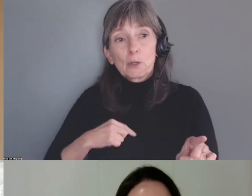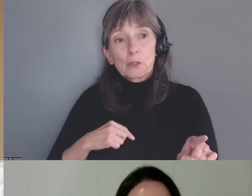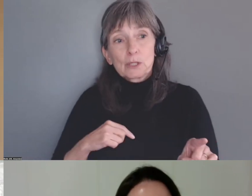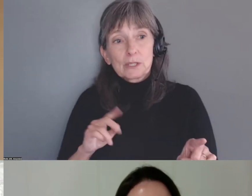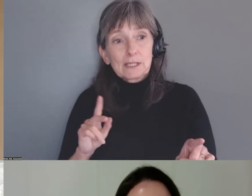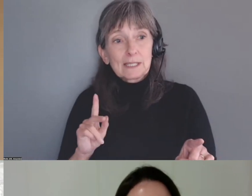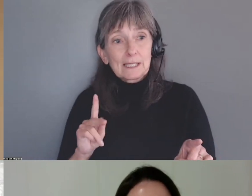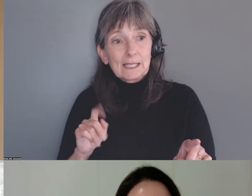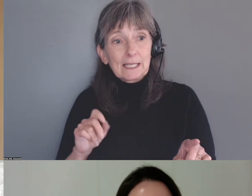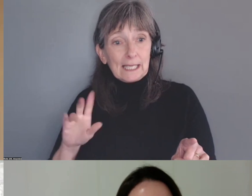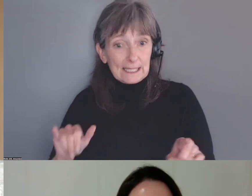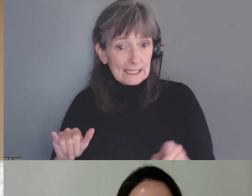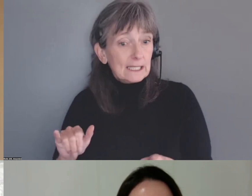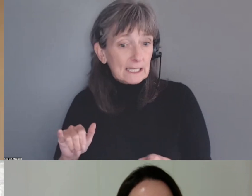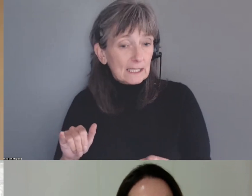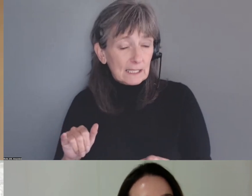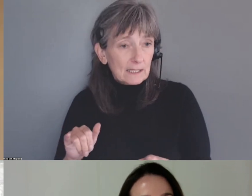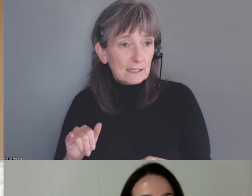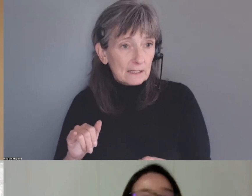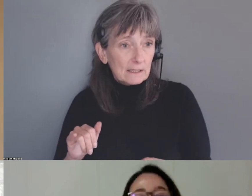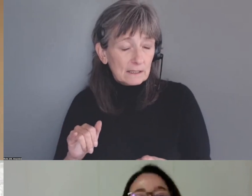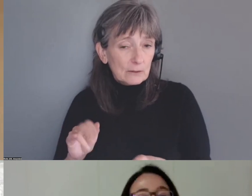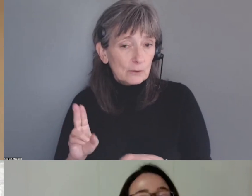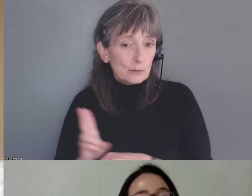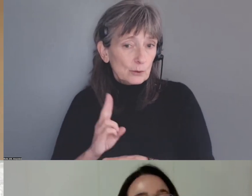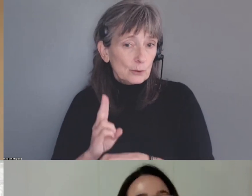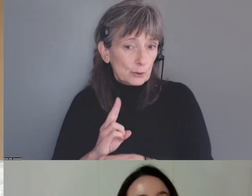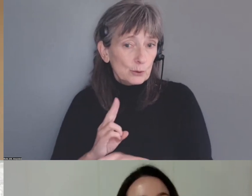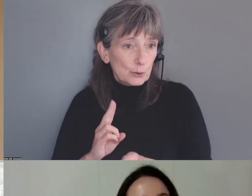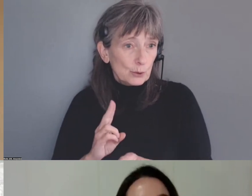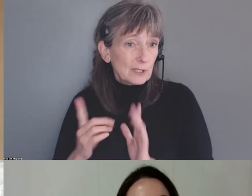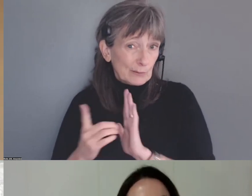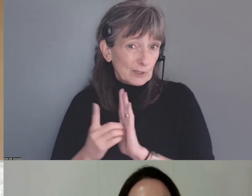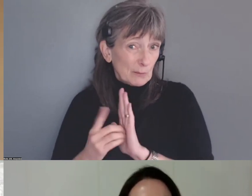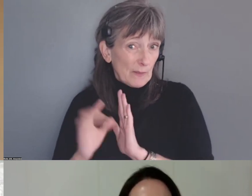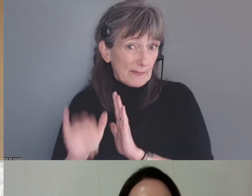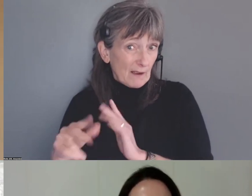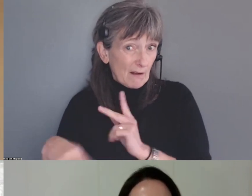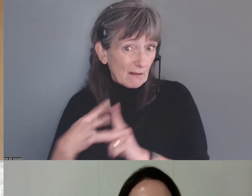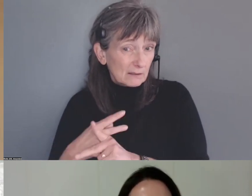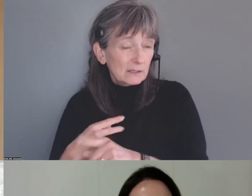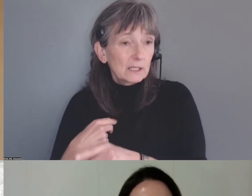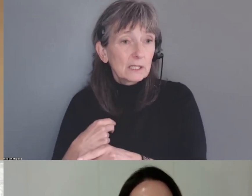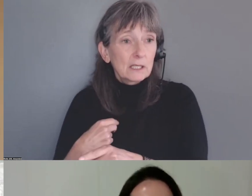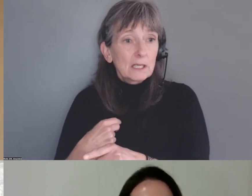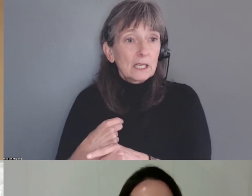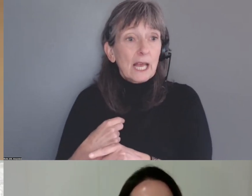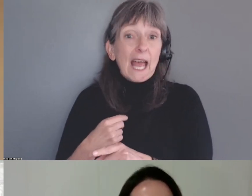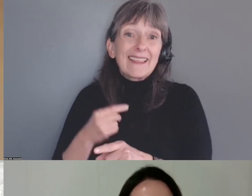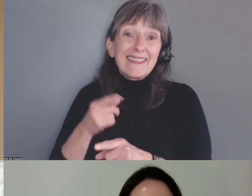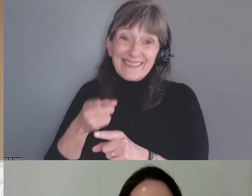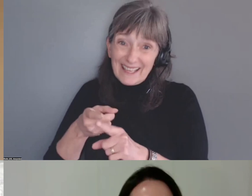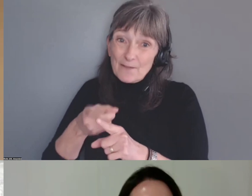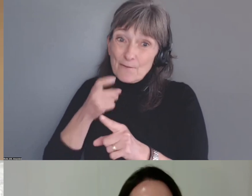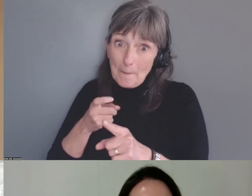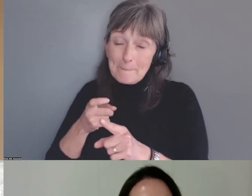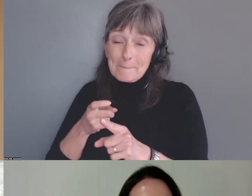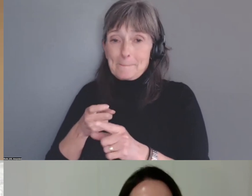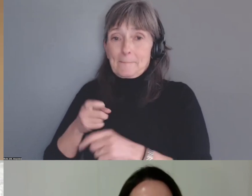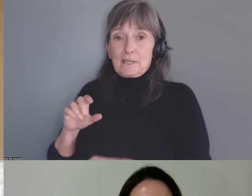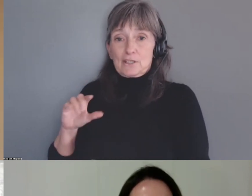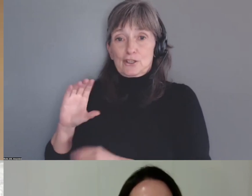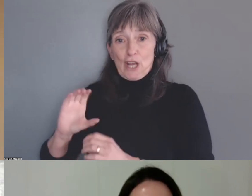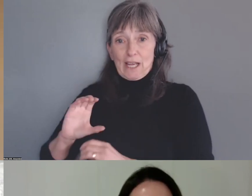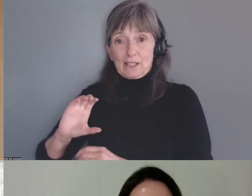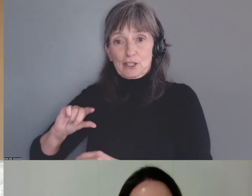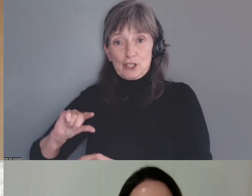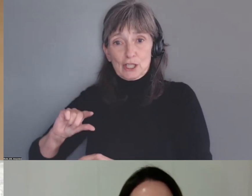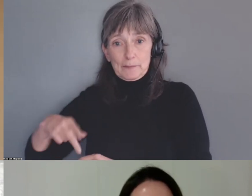technology that Dione demoed, and that is based on ChatGPT. We have been looking at some other models